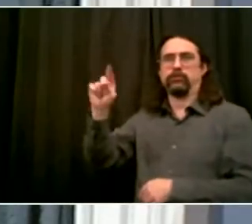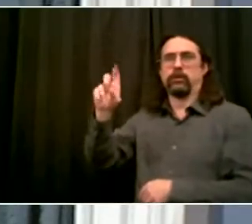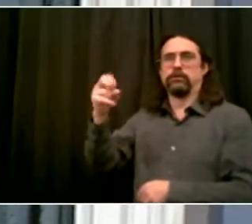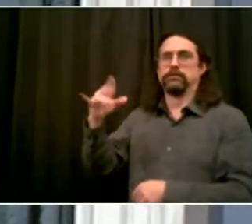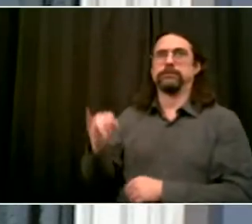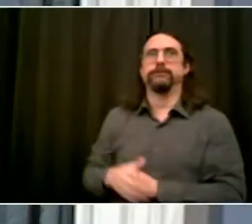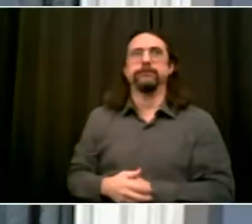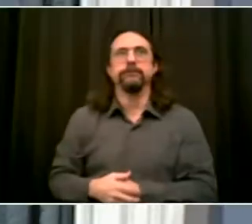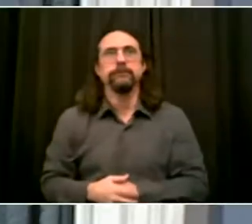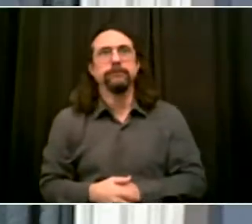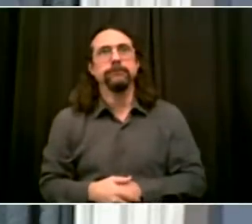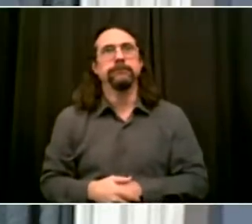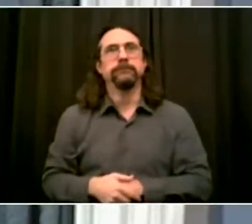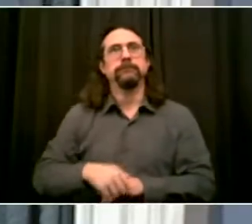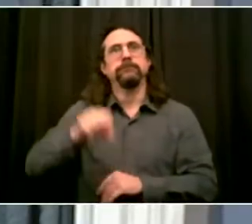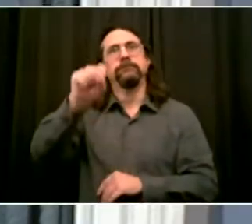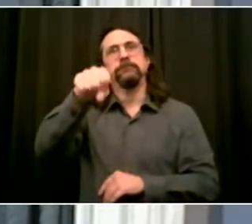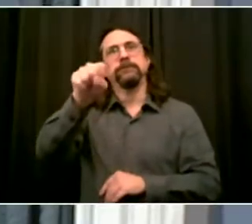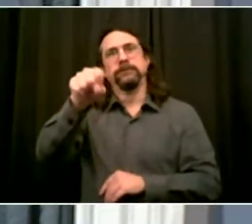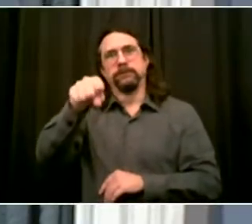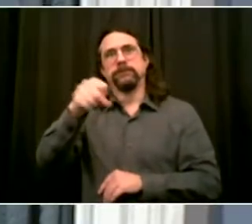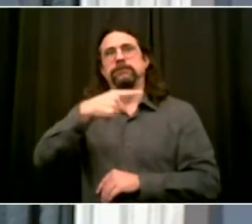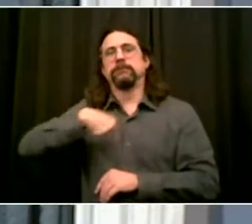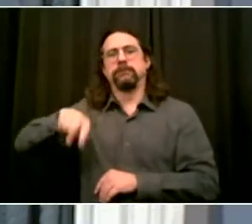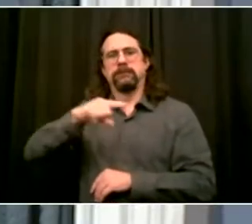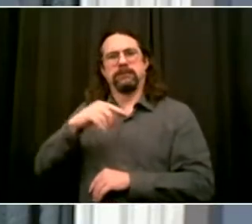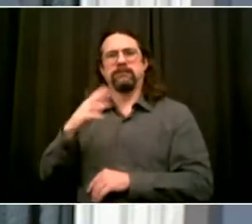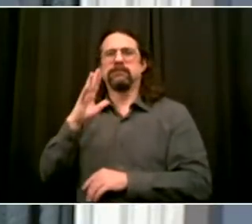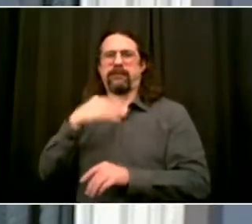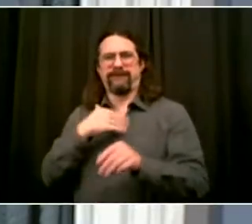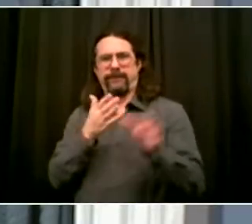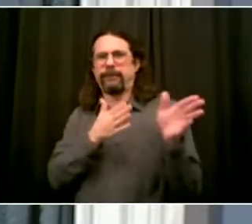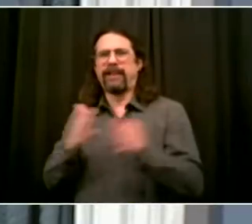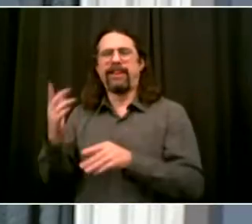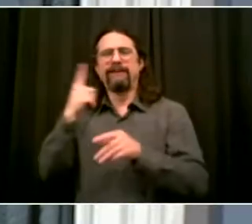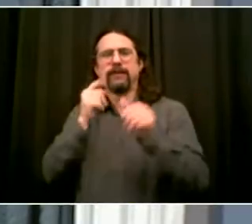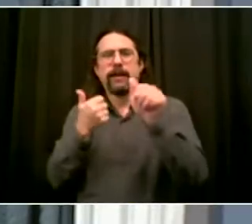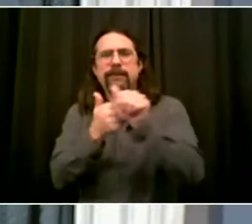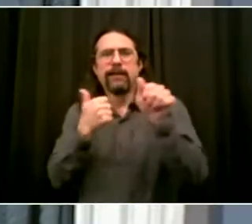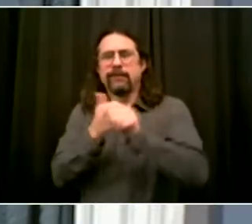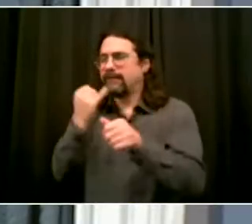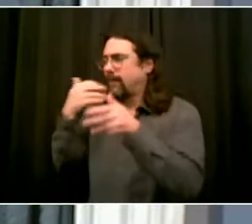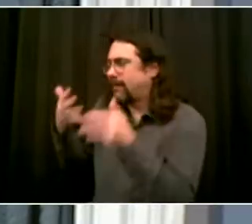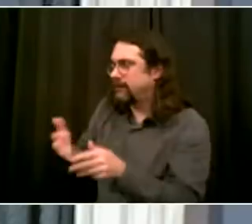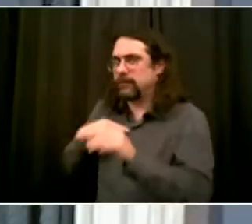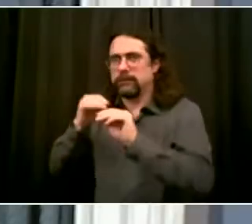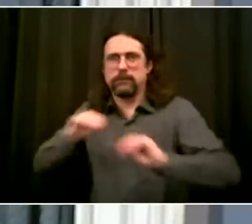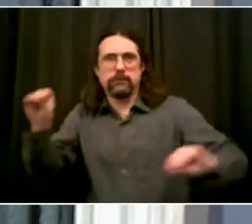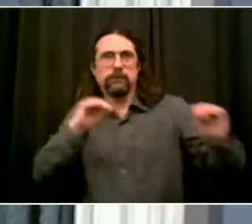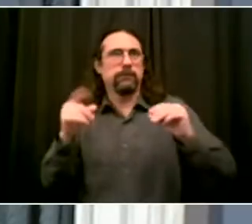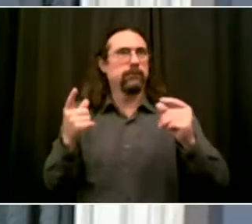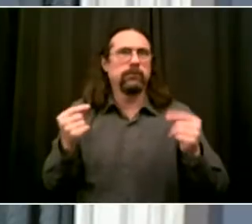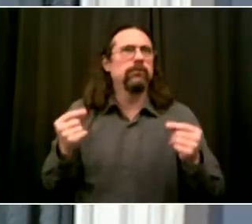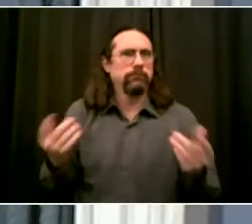THE ANSWER IS YES, THERE ARE CONTINGENCY PLANS THE CITYWIDE IMMUNIZATION REGISTRY I DESCRIBED WILL